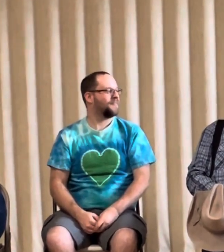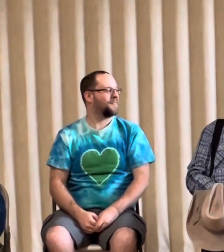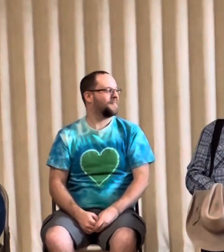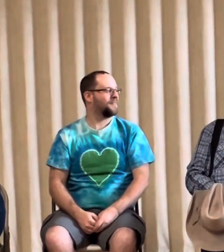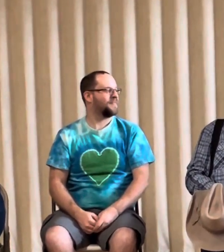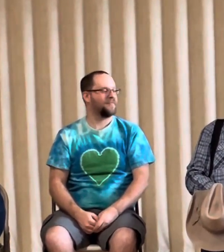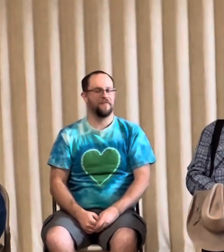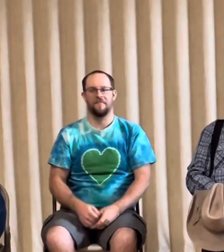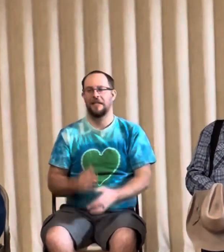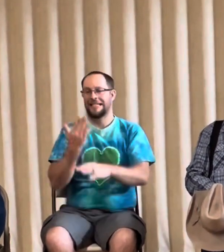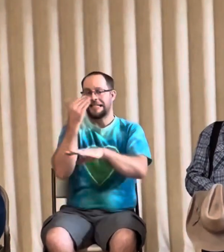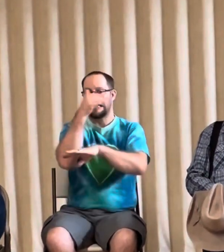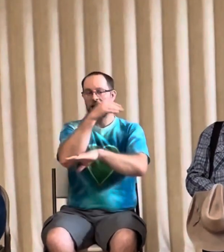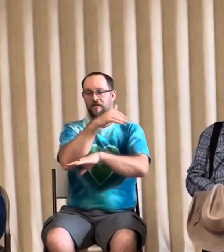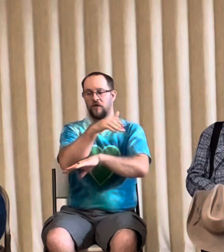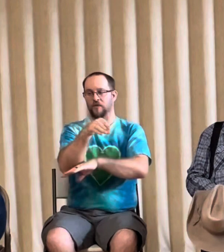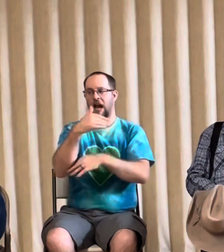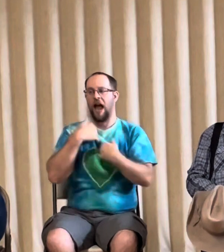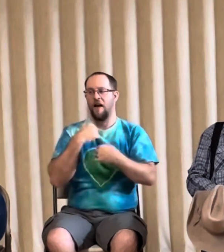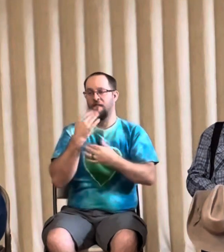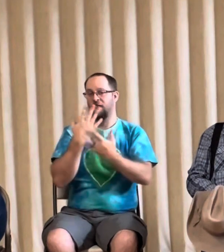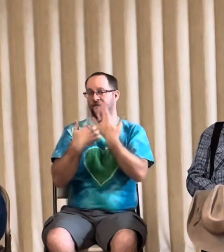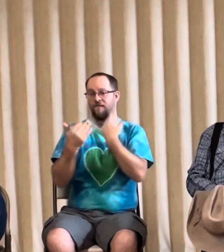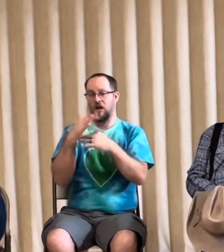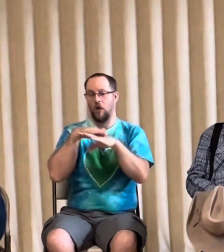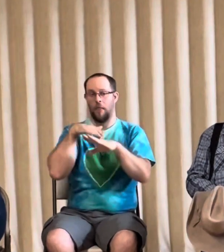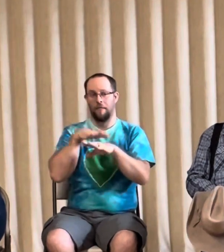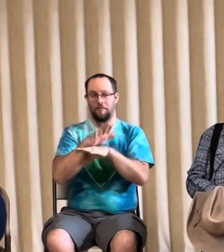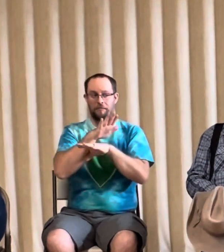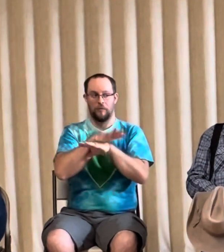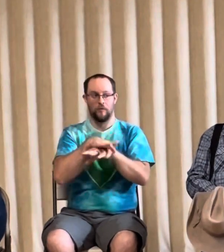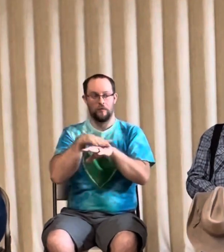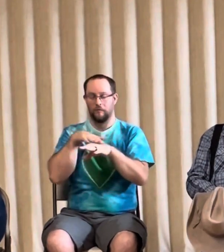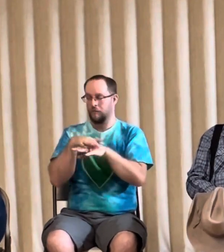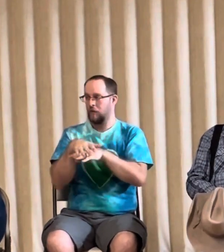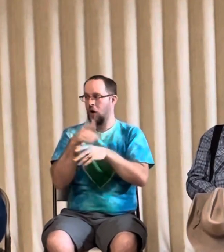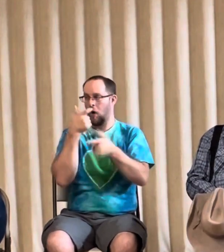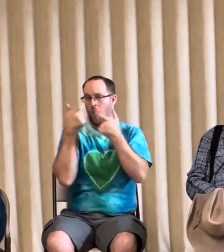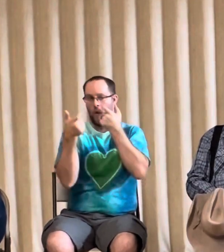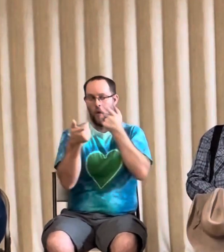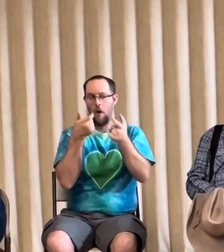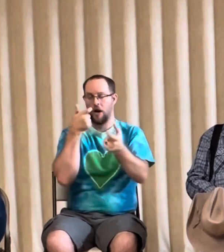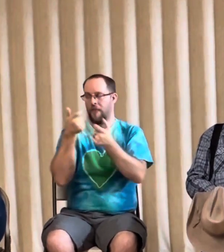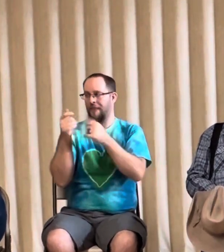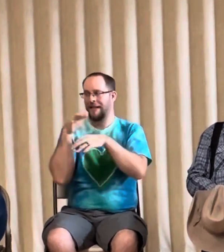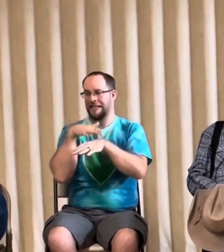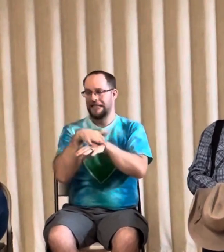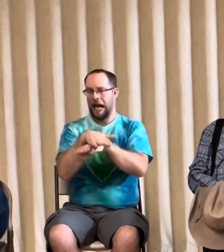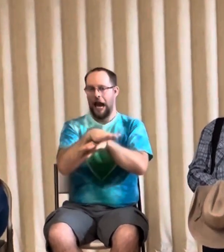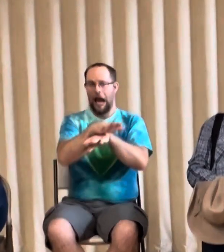"In the evenings, we'd have bonfires on the beach and watch the tide in and out of the bay."